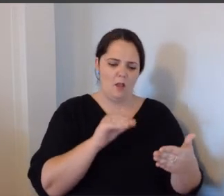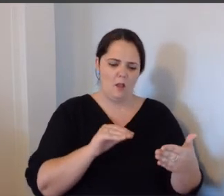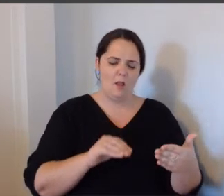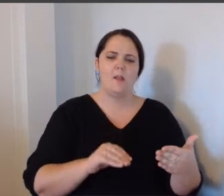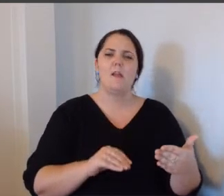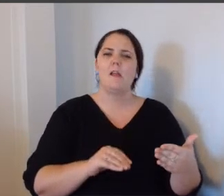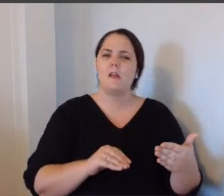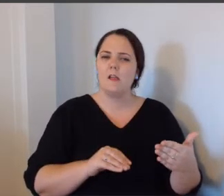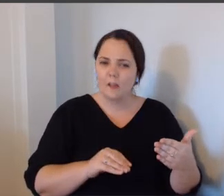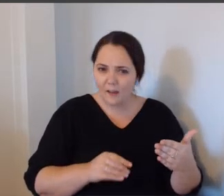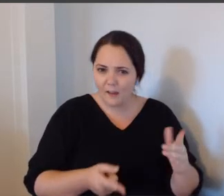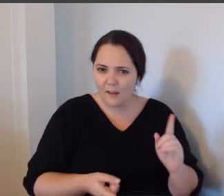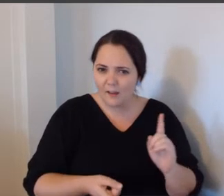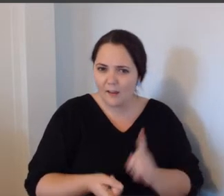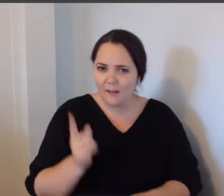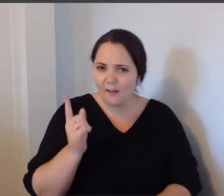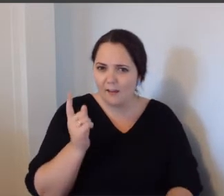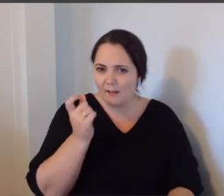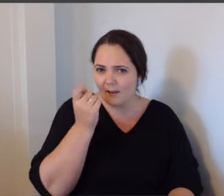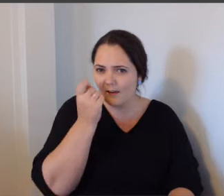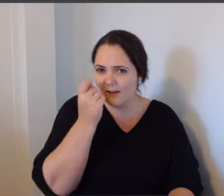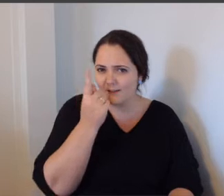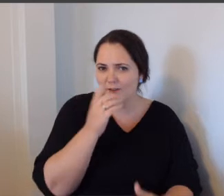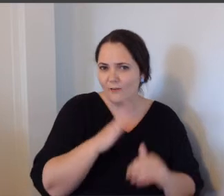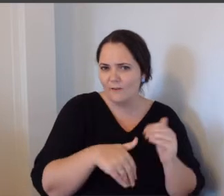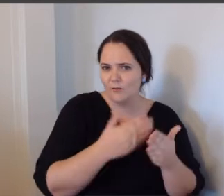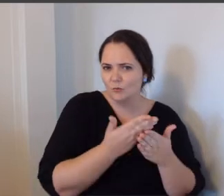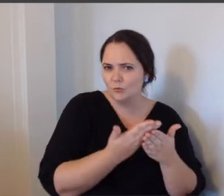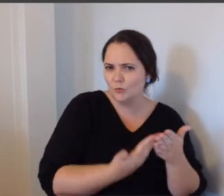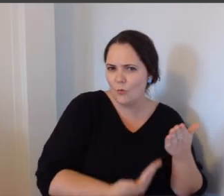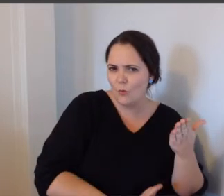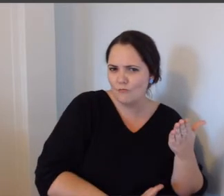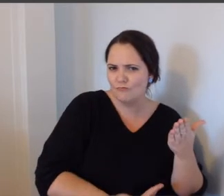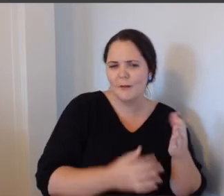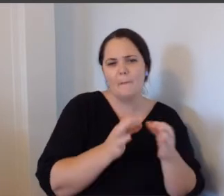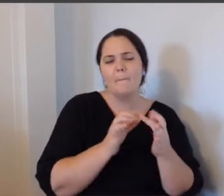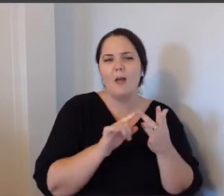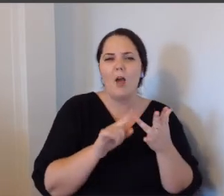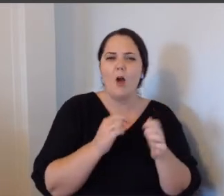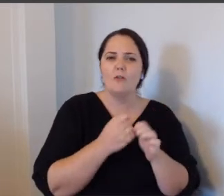It helps us understand how this completion between biography and practice came into being.